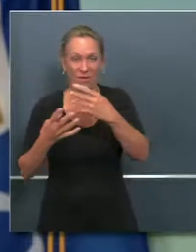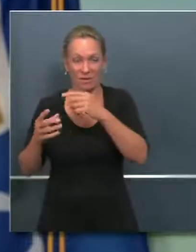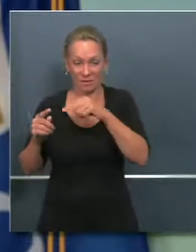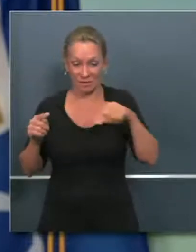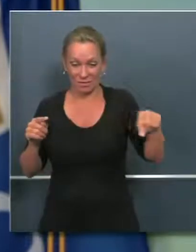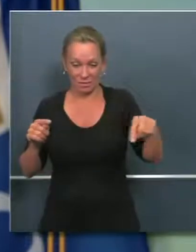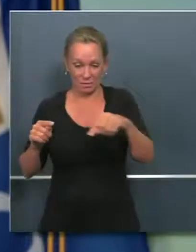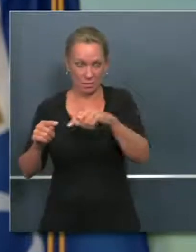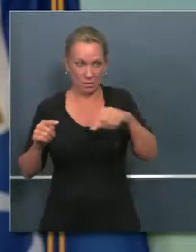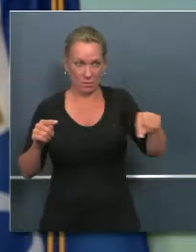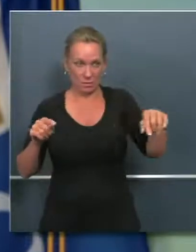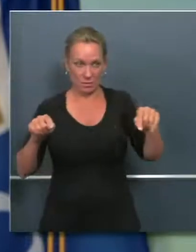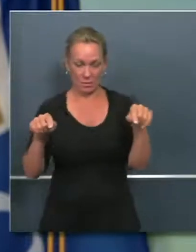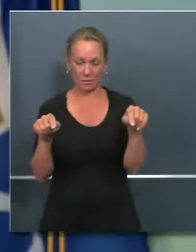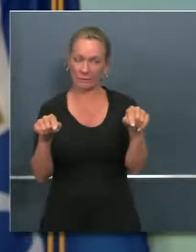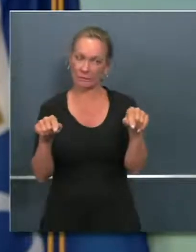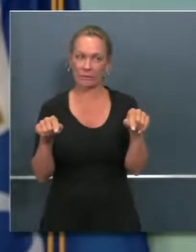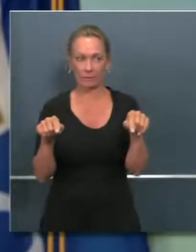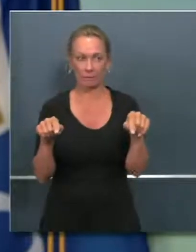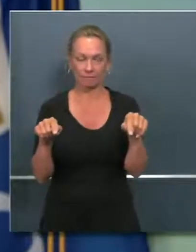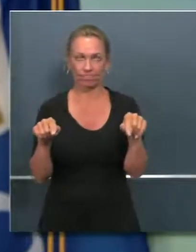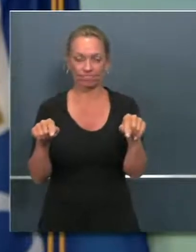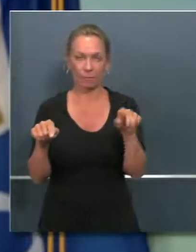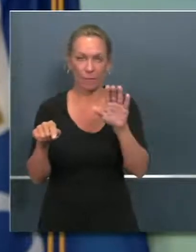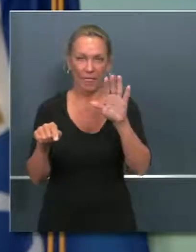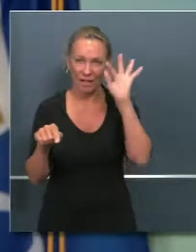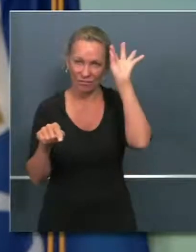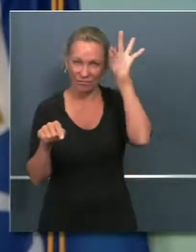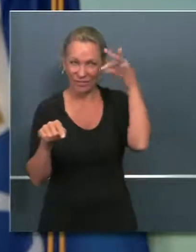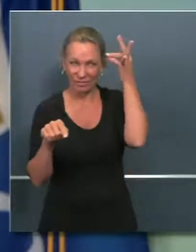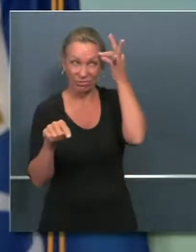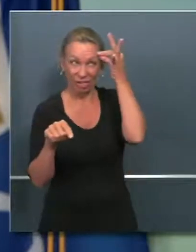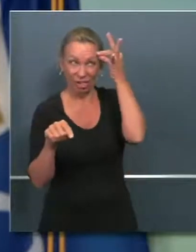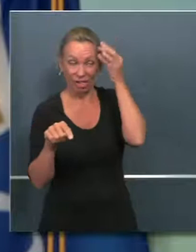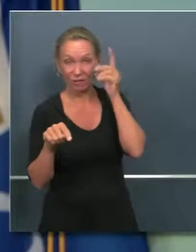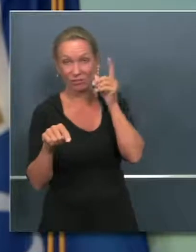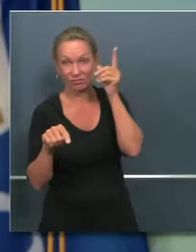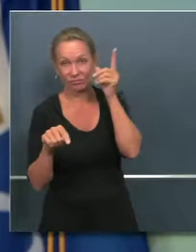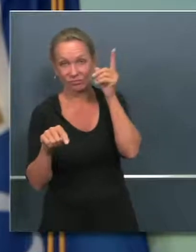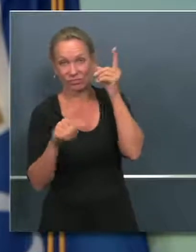and the receiver in this case was instilled who makes those determinations makes those